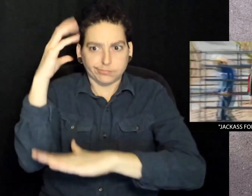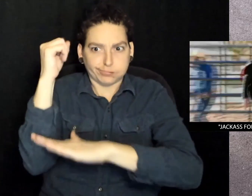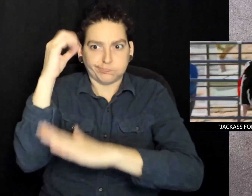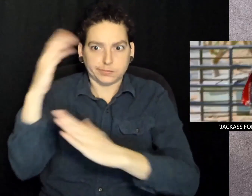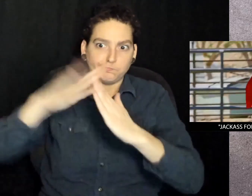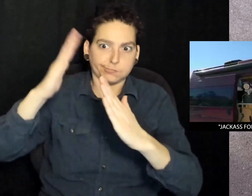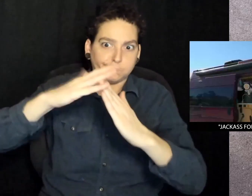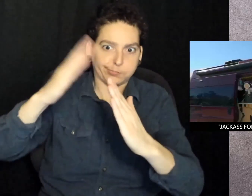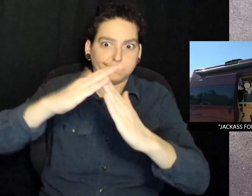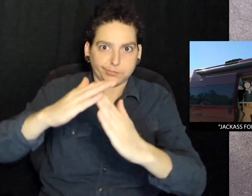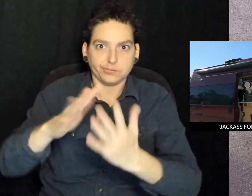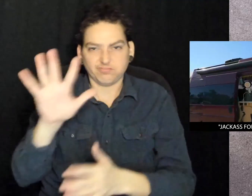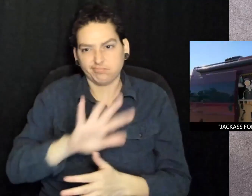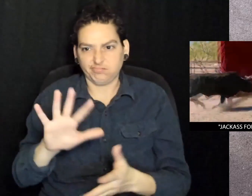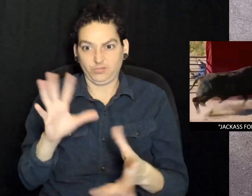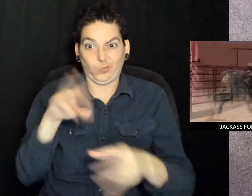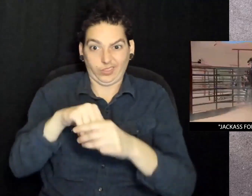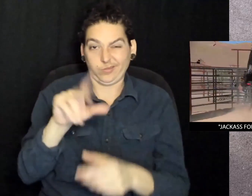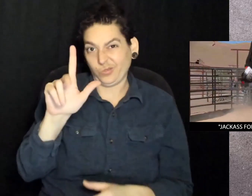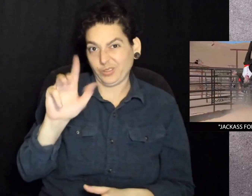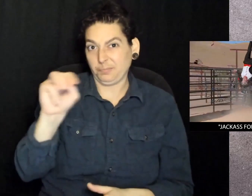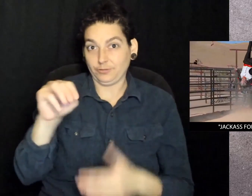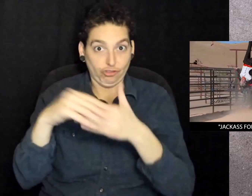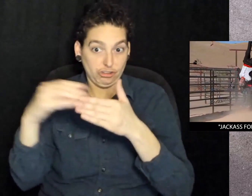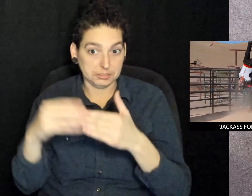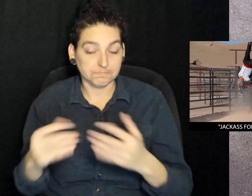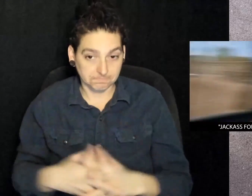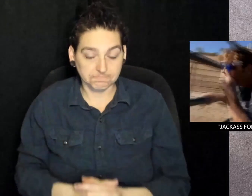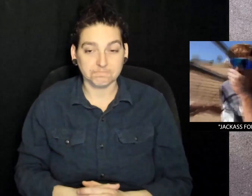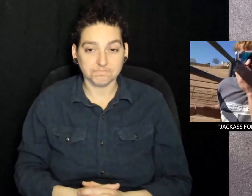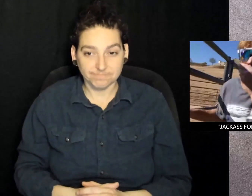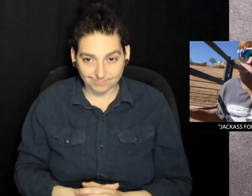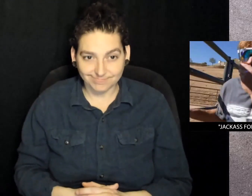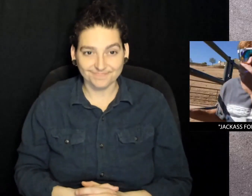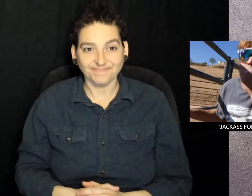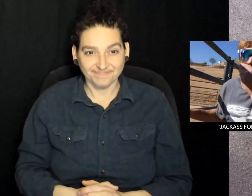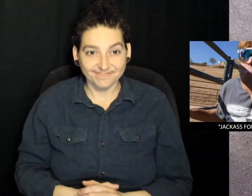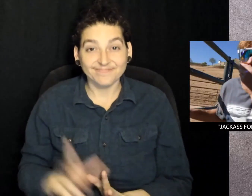and jackass forever continued the streak topping the chart with $23.5 million